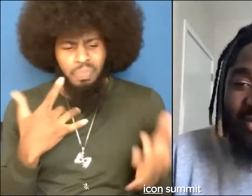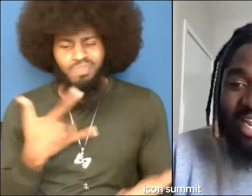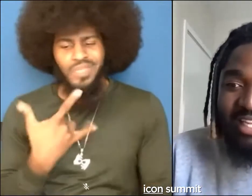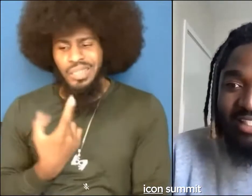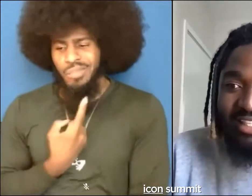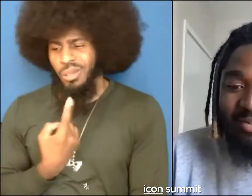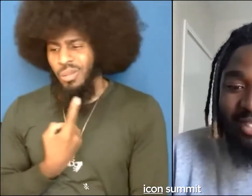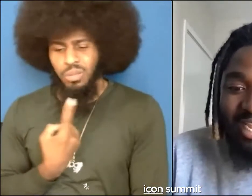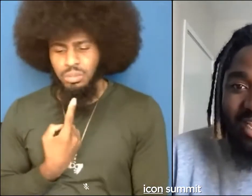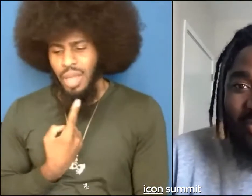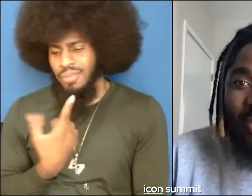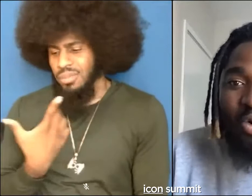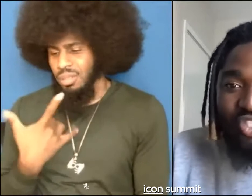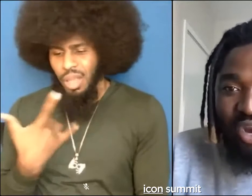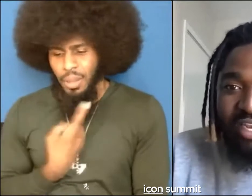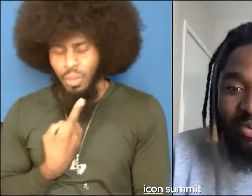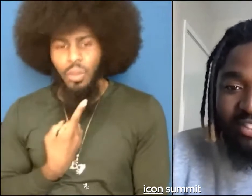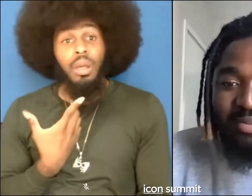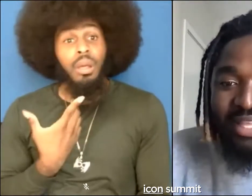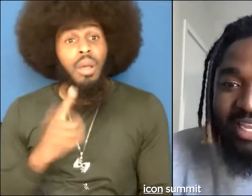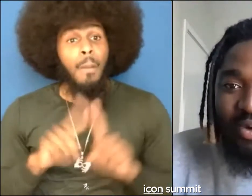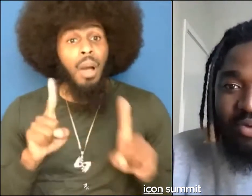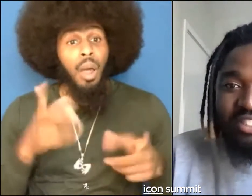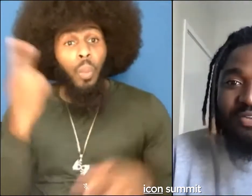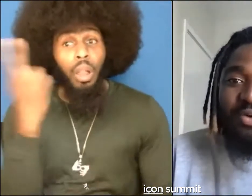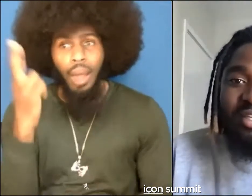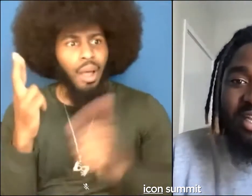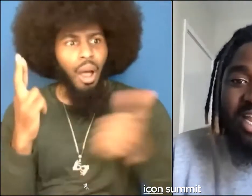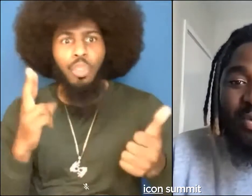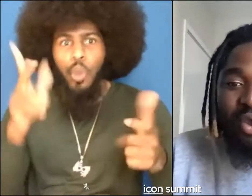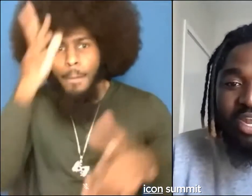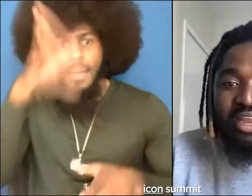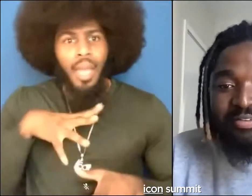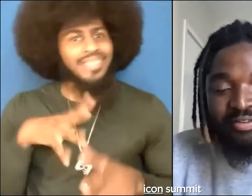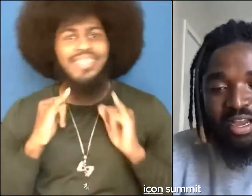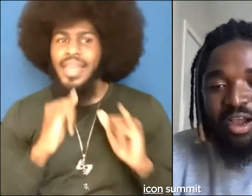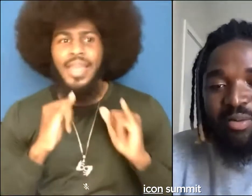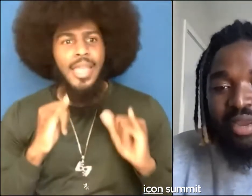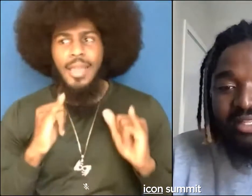I realized that it seemed like we were always struggling with the same thing where we just felt like we're not enough.